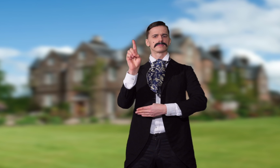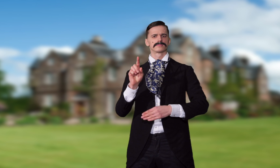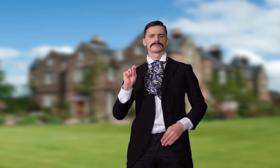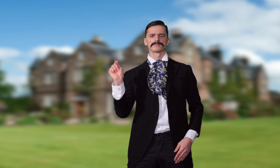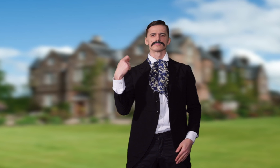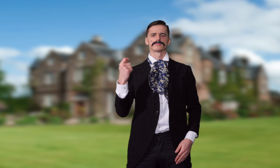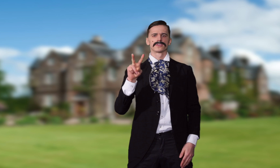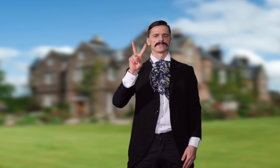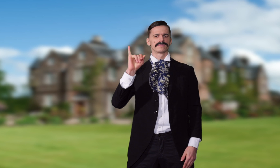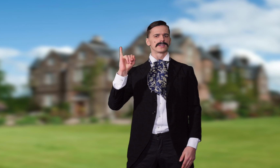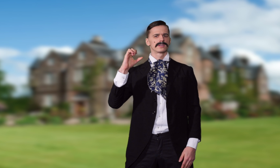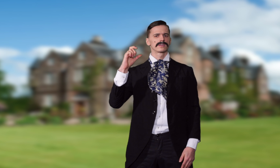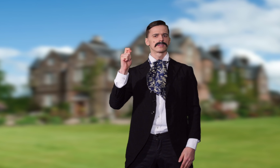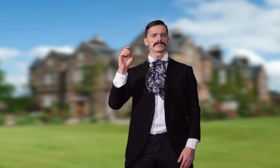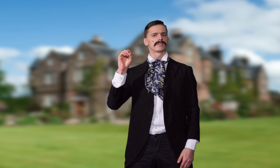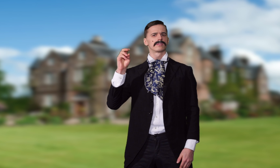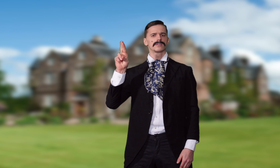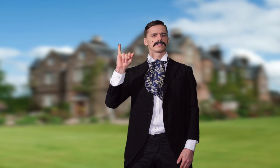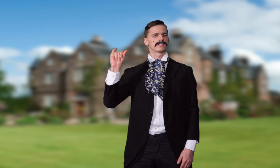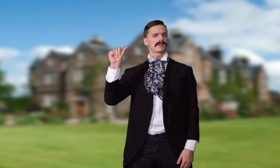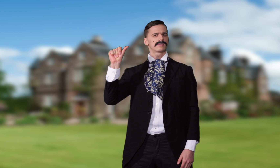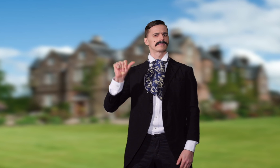Queen Victoria.